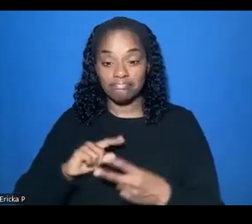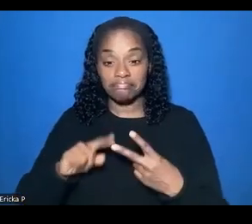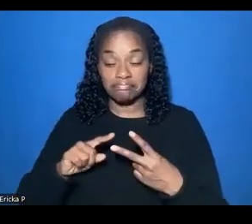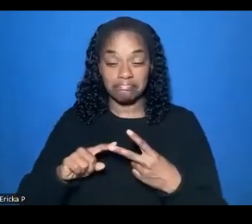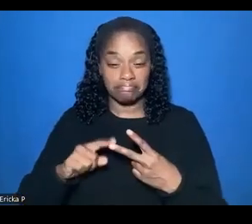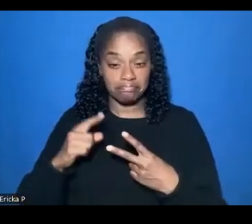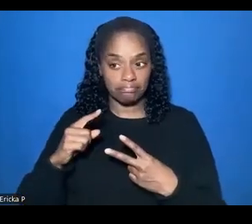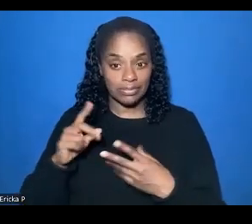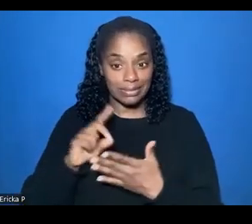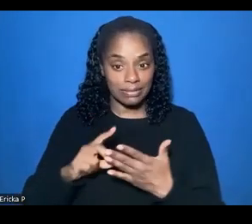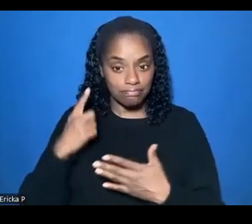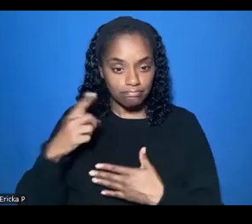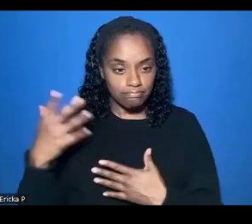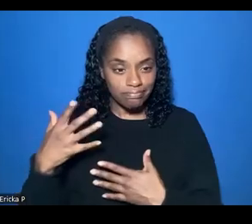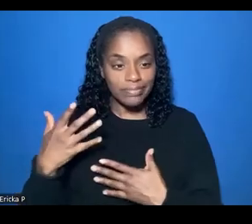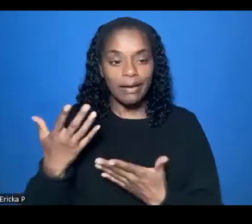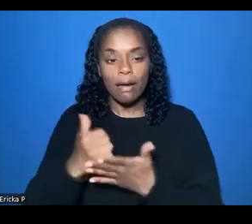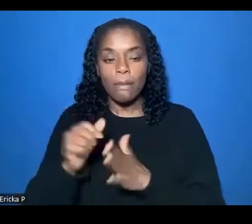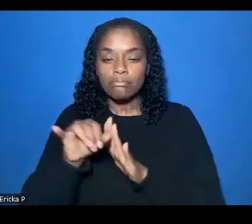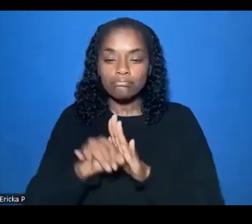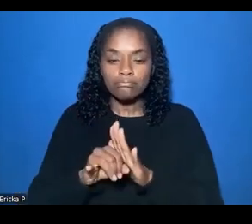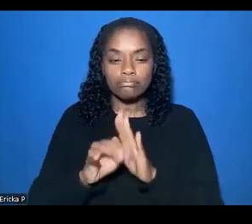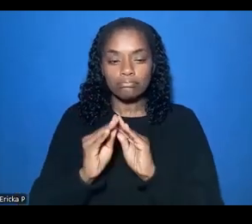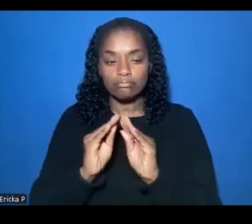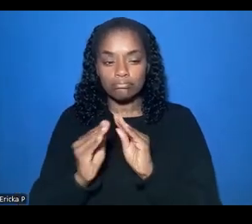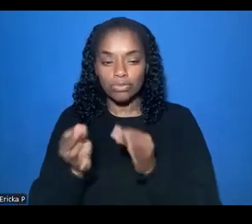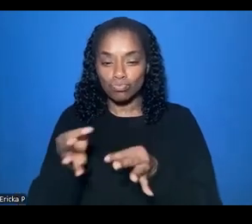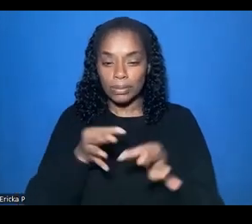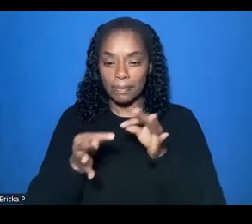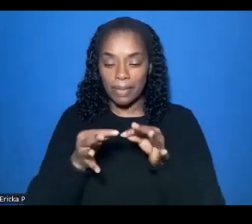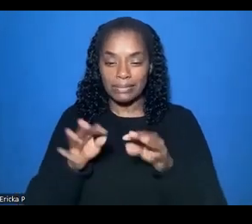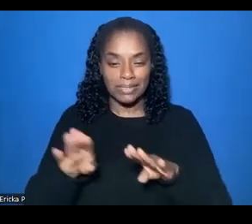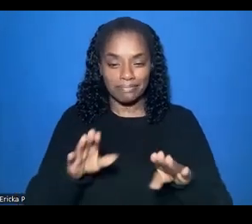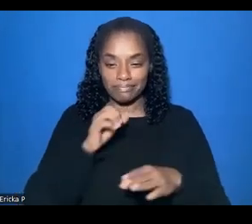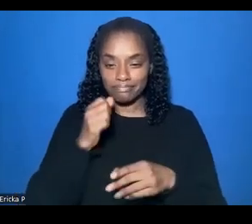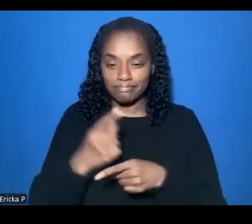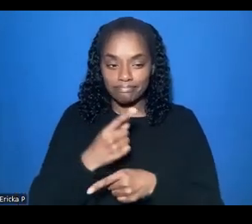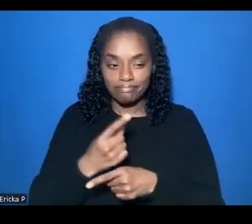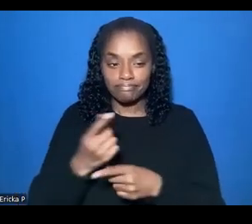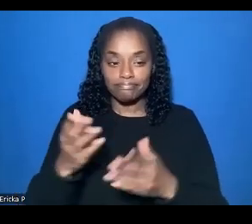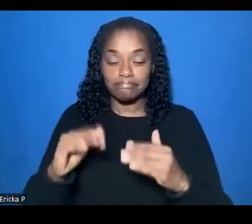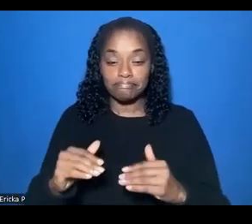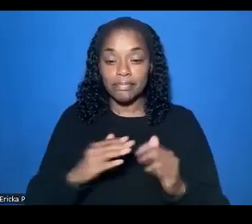correct, and replace inappropriate behaviors. The plan should be based on the functional behavior